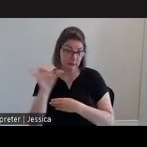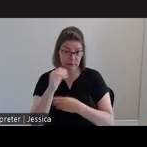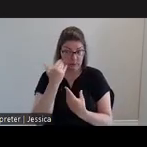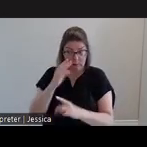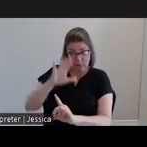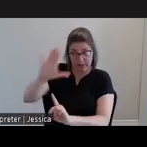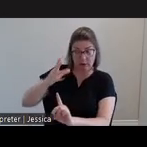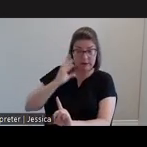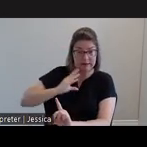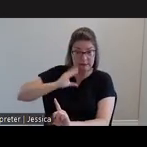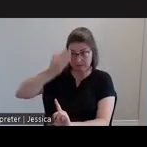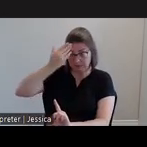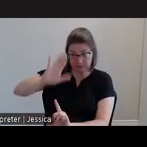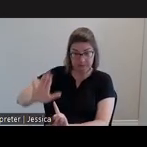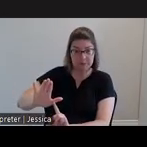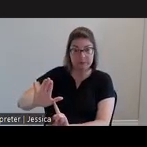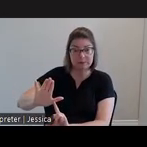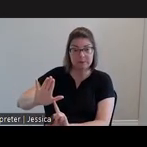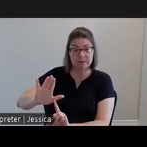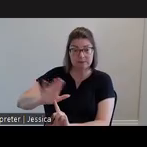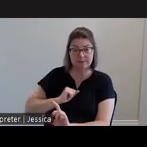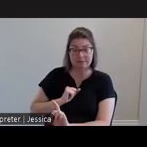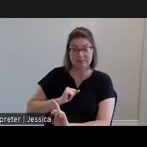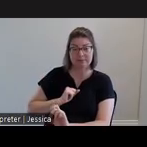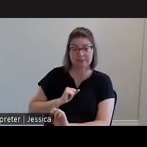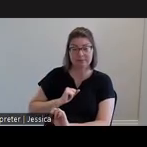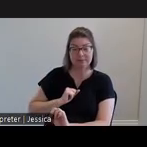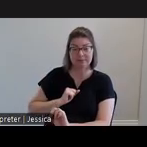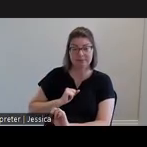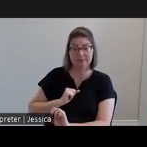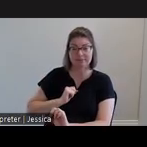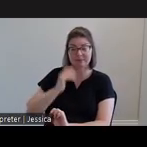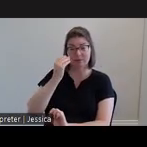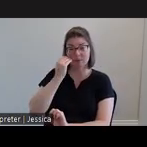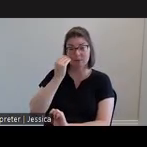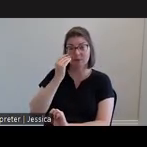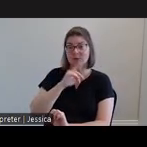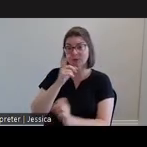And I think that, um, I know, I'm sure a lot of people in this,